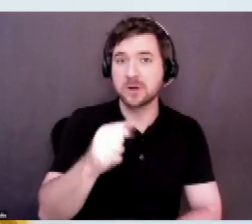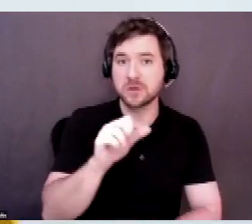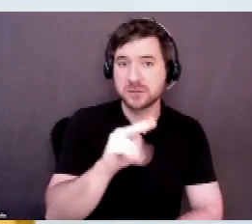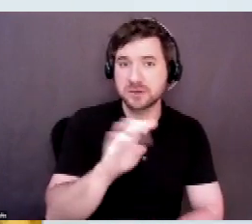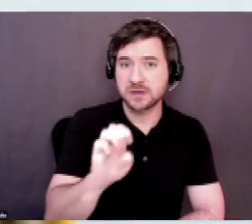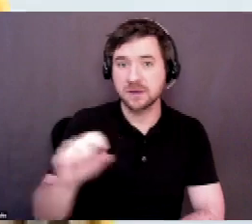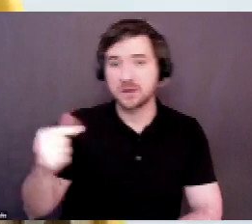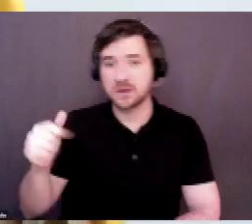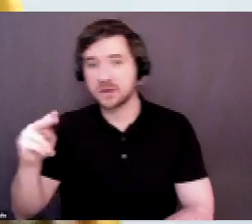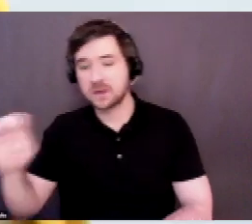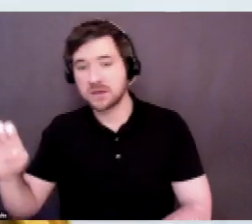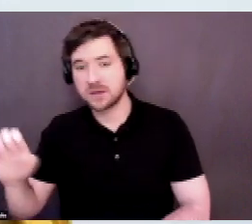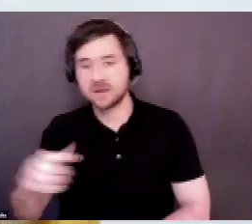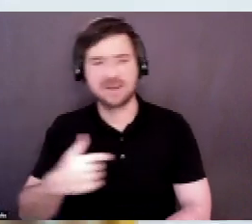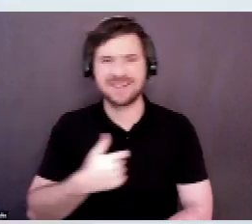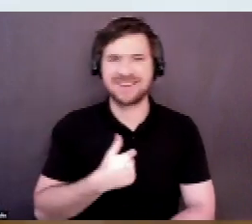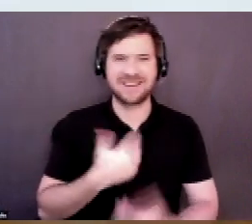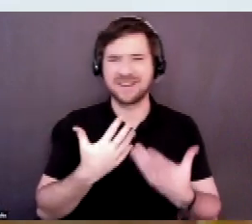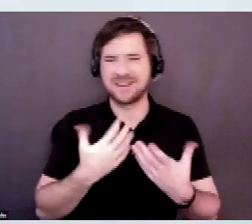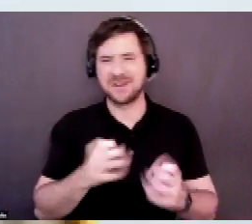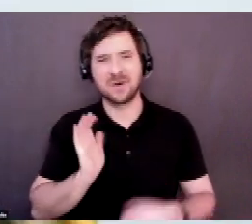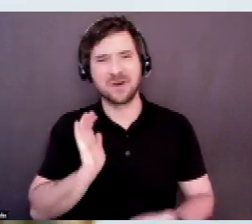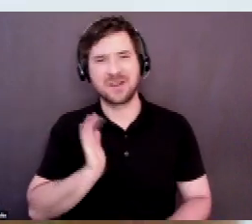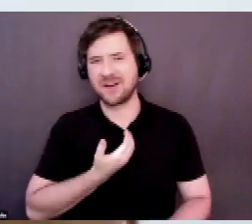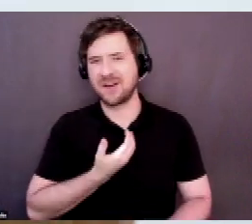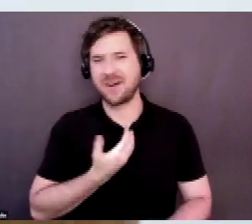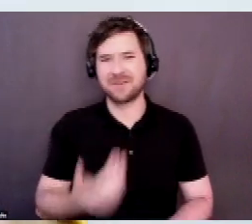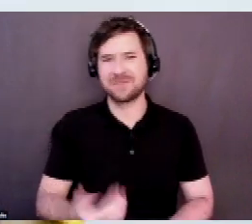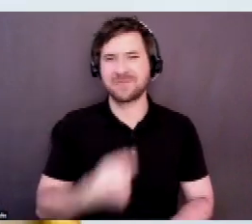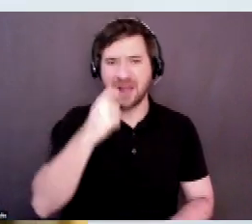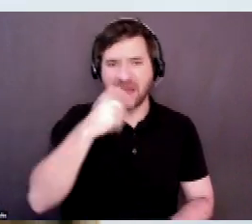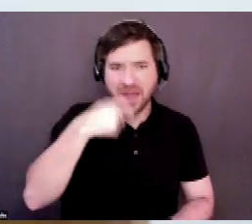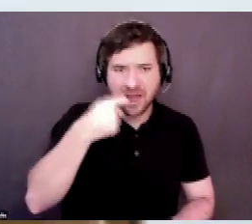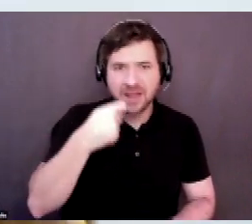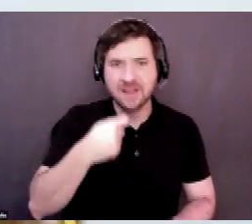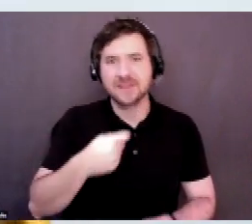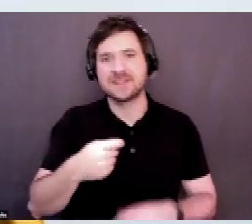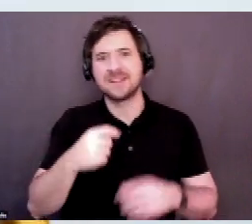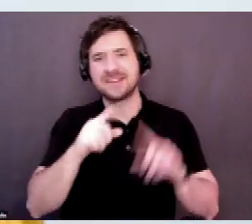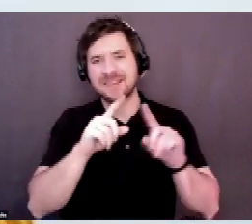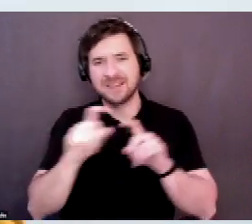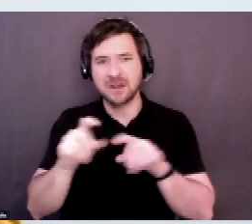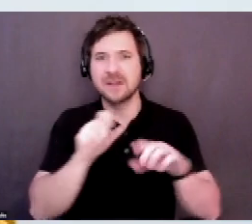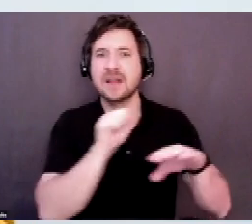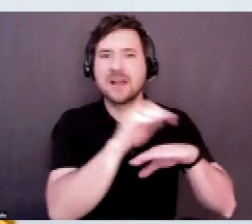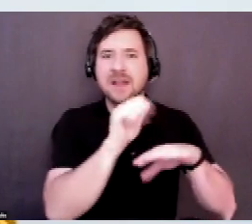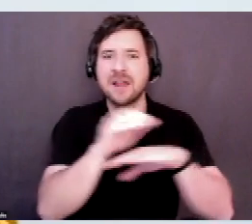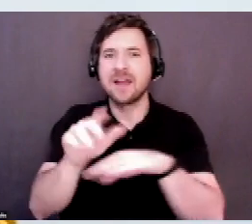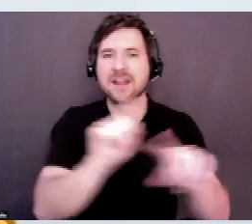and our CVS samples to be going to different lab, different criteria, different quality controls in place.